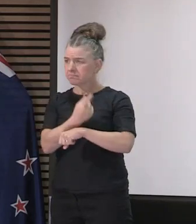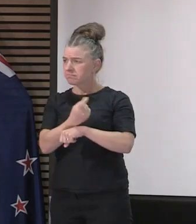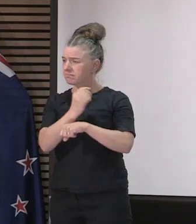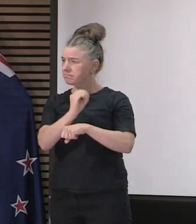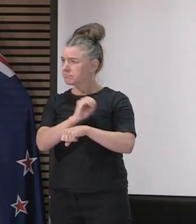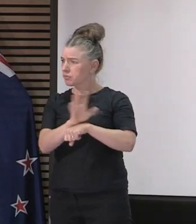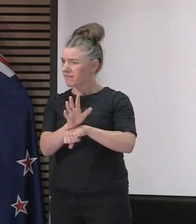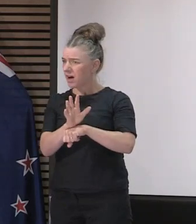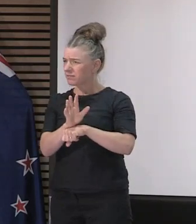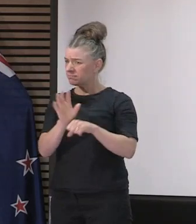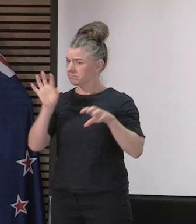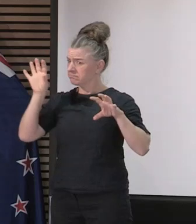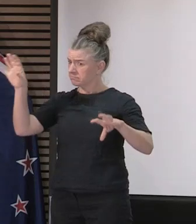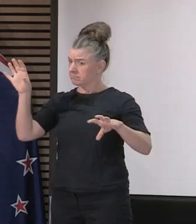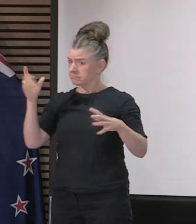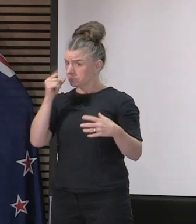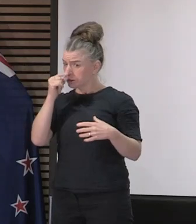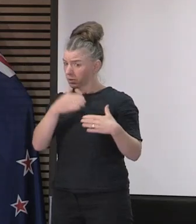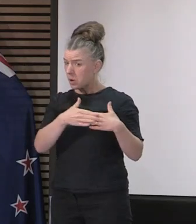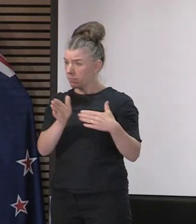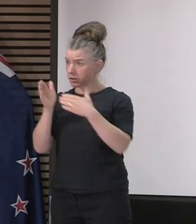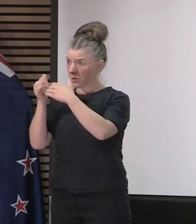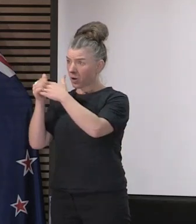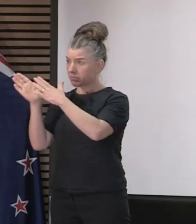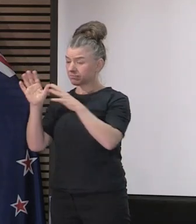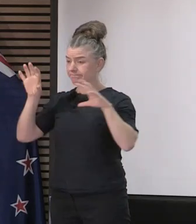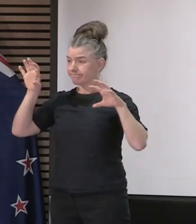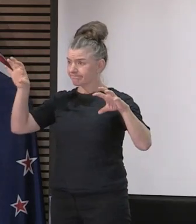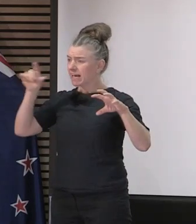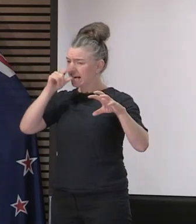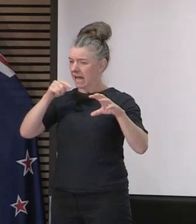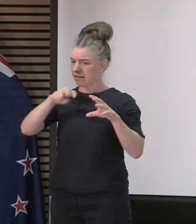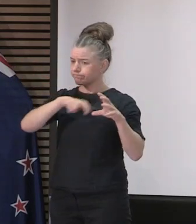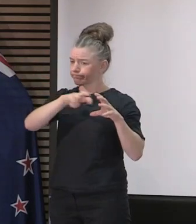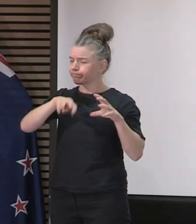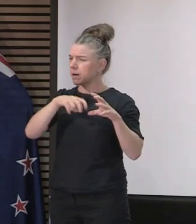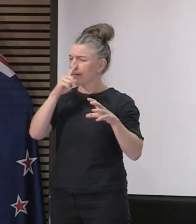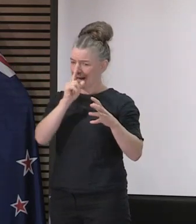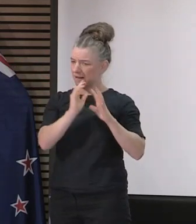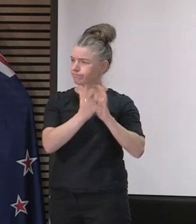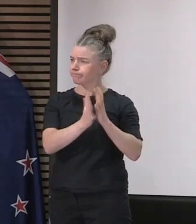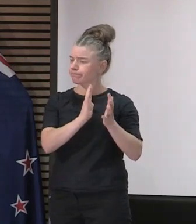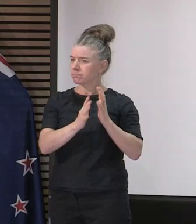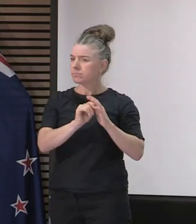they have had no new cases in two weeks and have done a lot of community testing, would